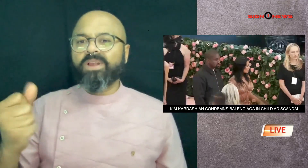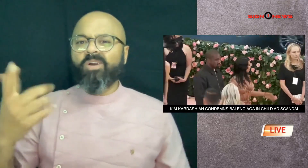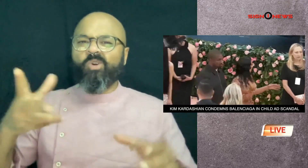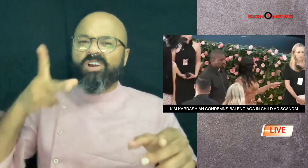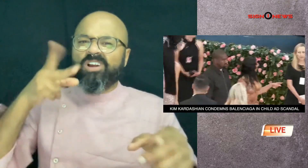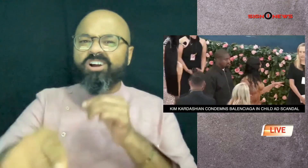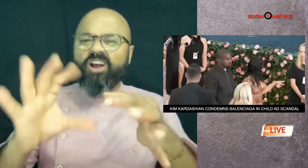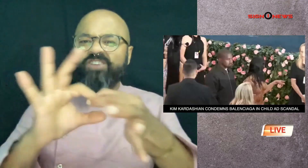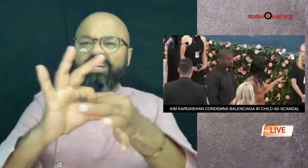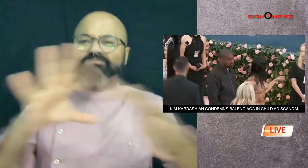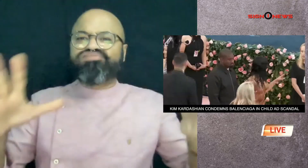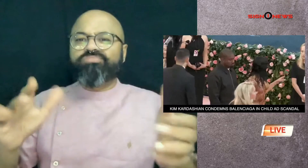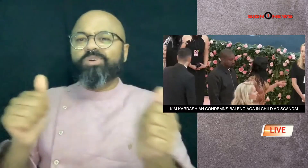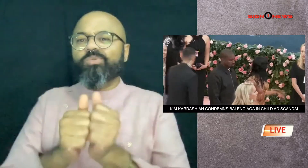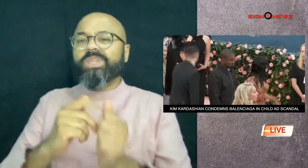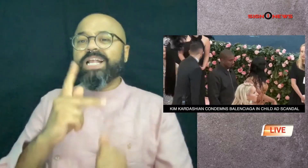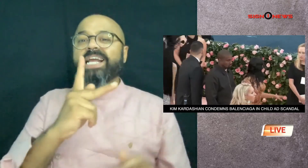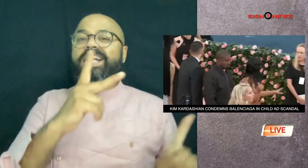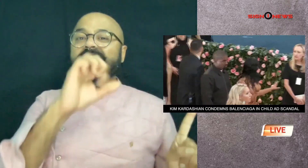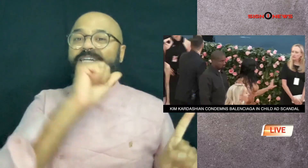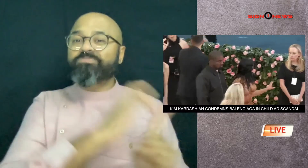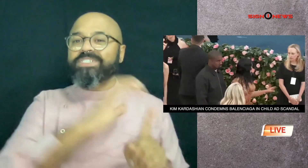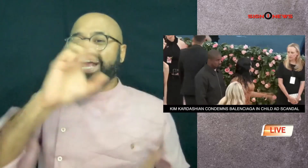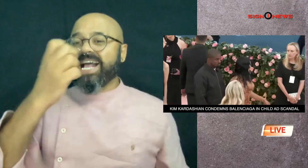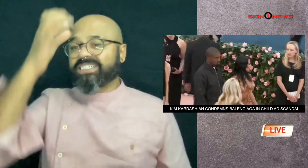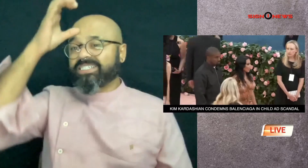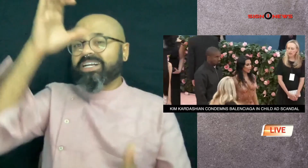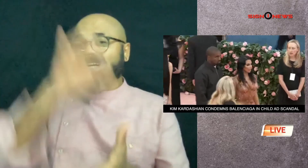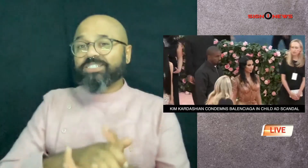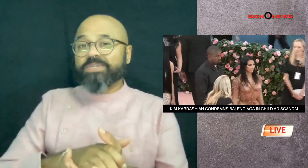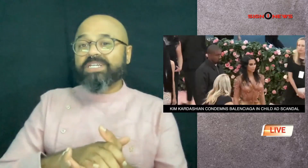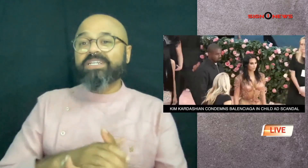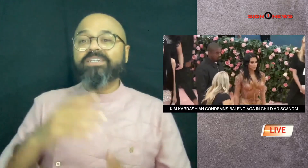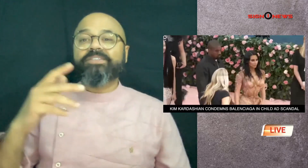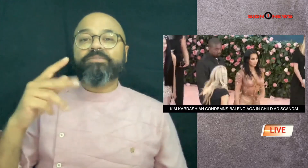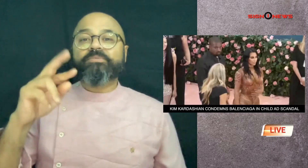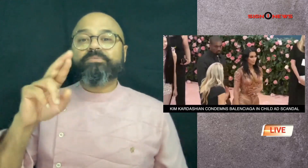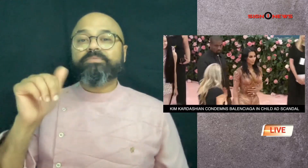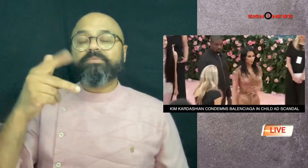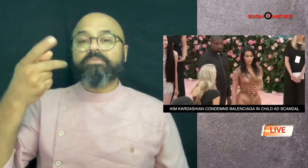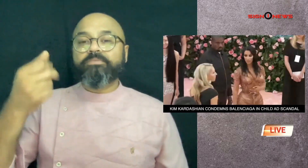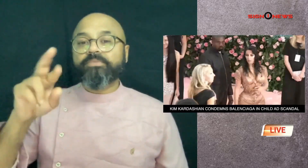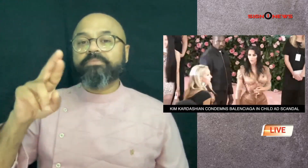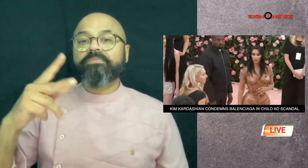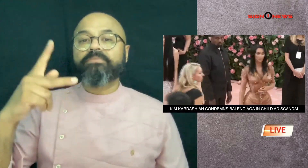last month Balenciaga severed ties with Kardashian's ex-husband rapper Kanye West